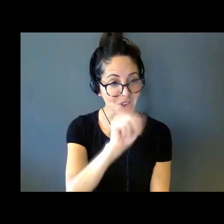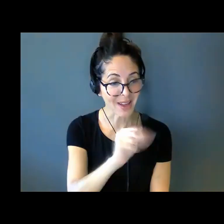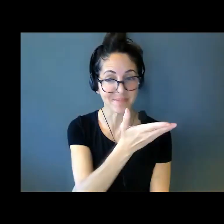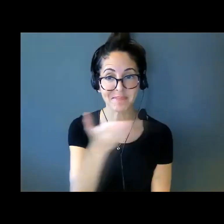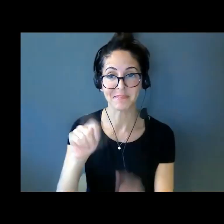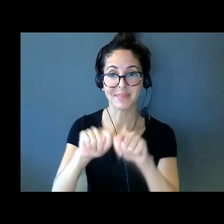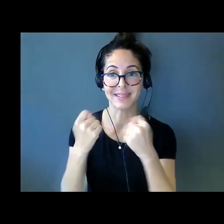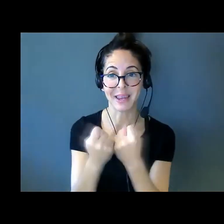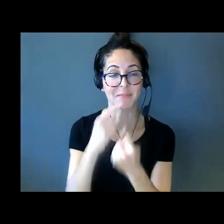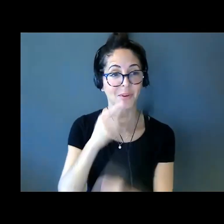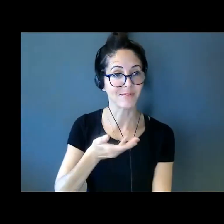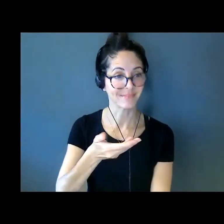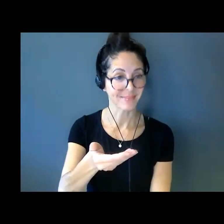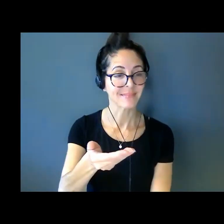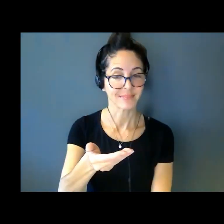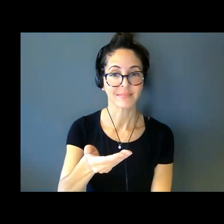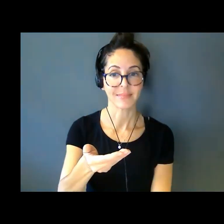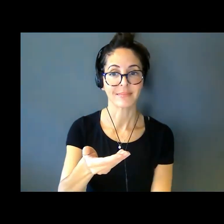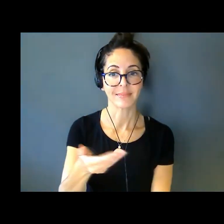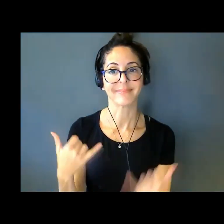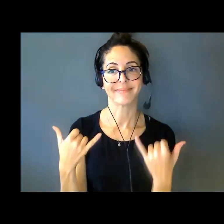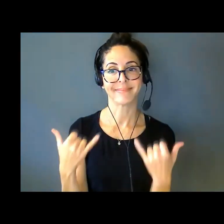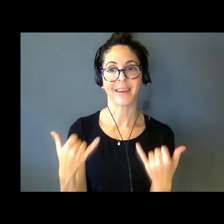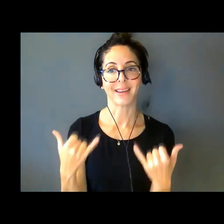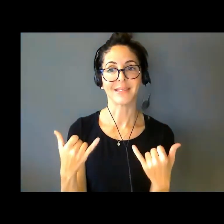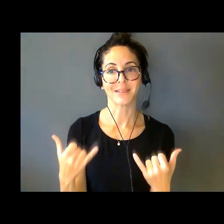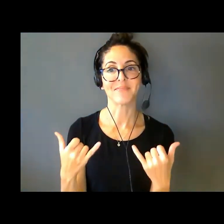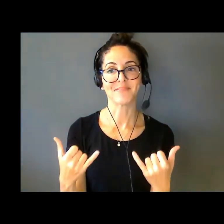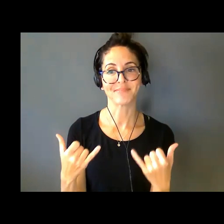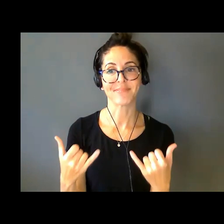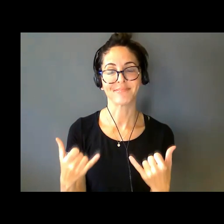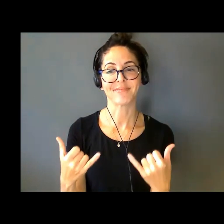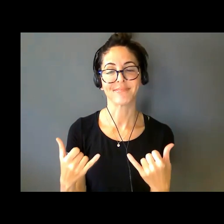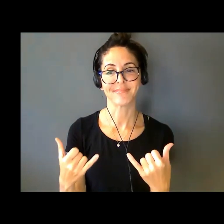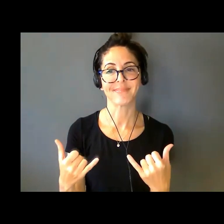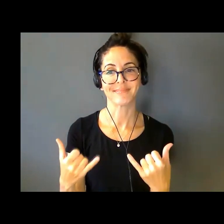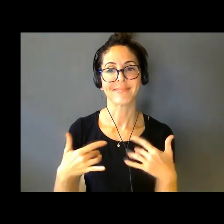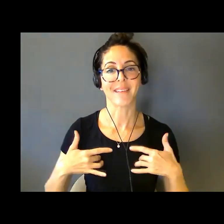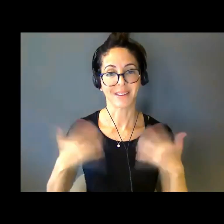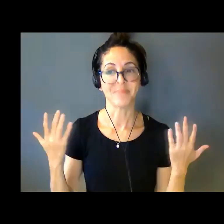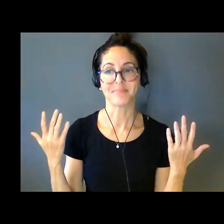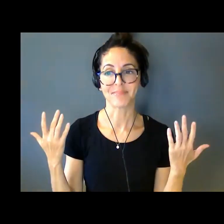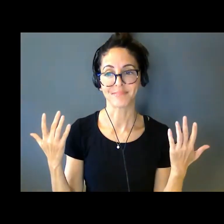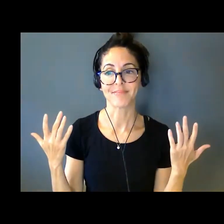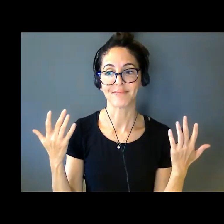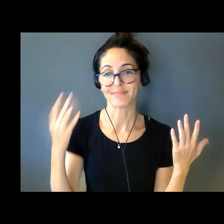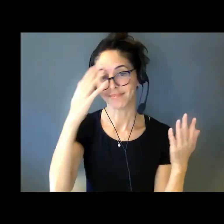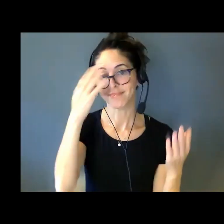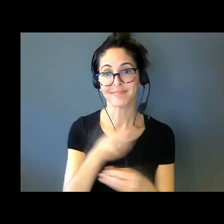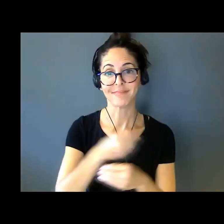for including me in this SSHRC grant opportunity to share and contribute to the conversations